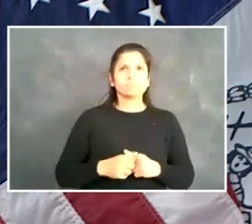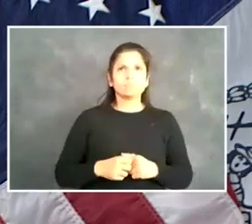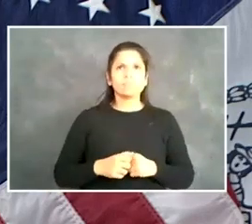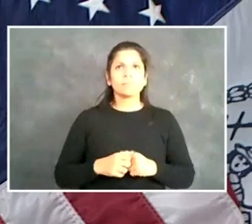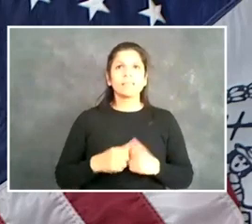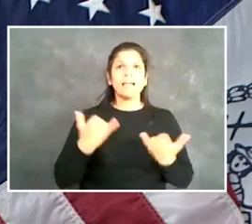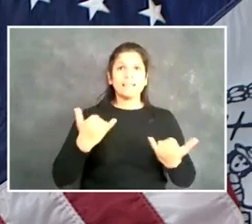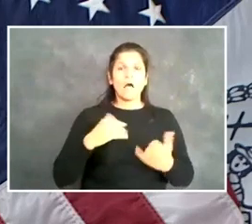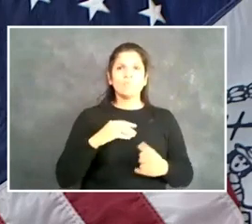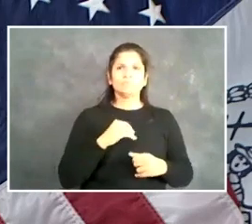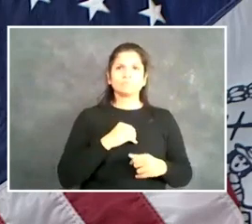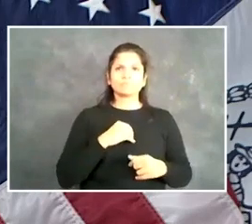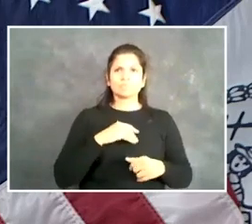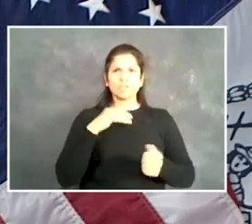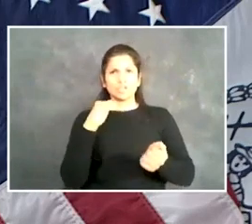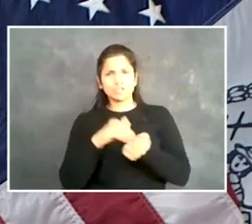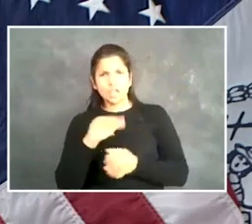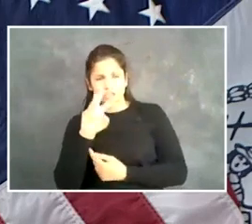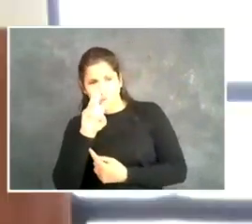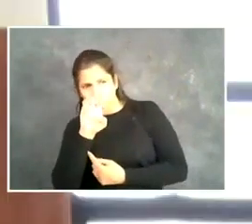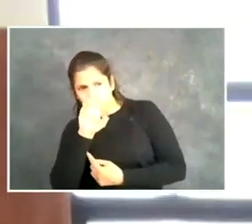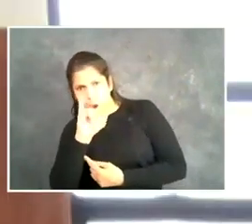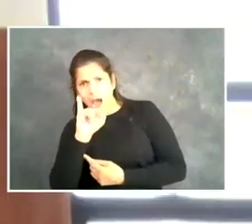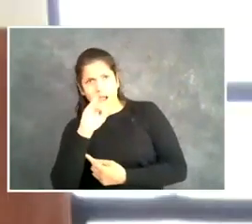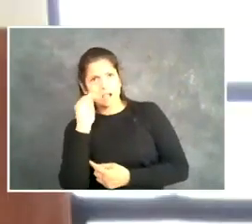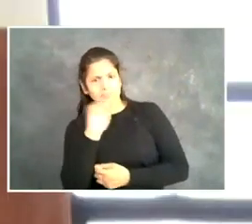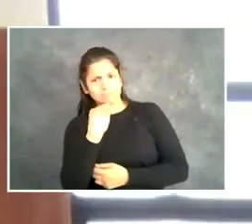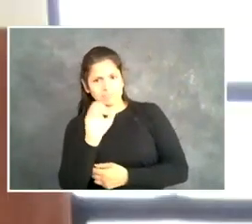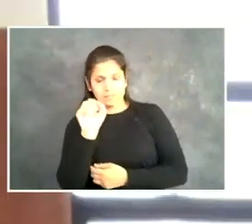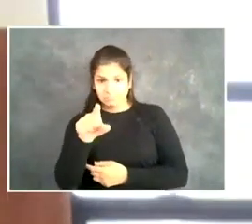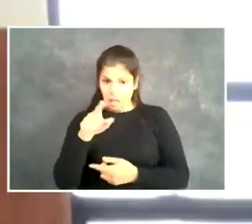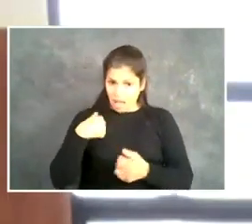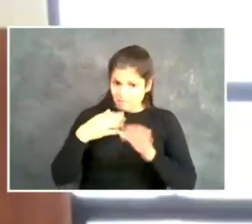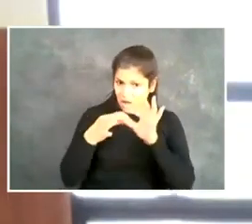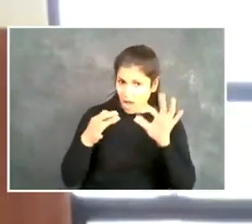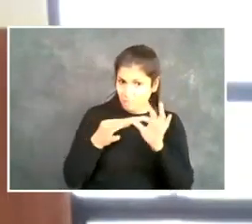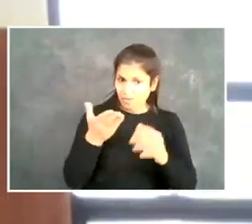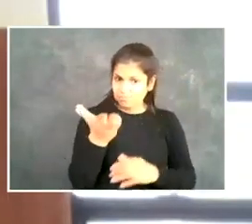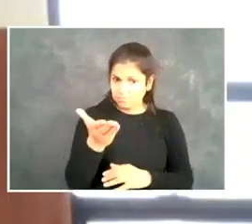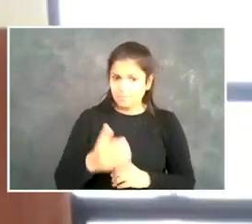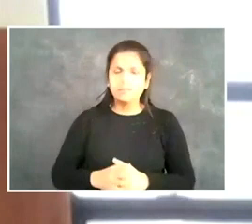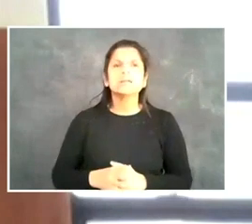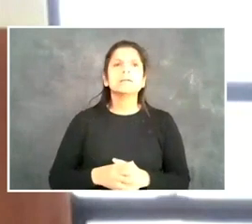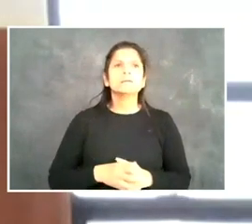DR. ERIC WEI, ANYTHING YOU'D LIKE TO ADD?